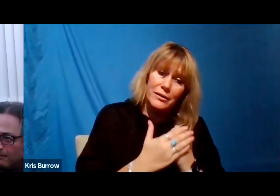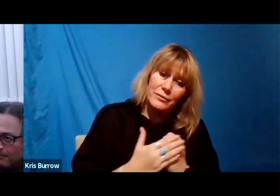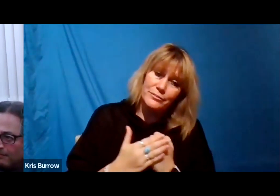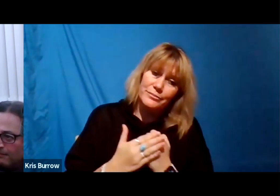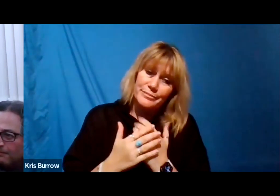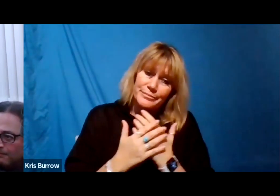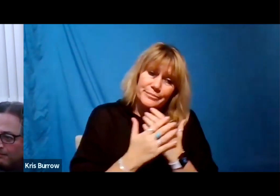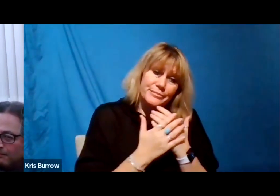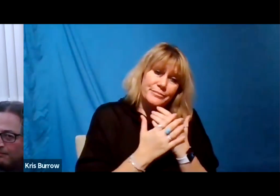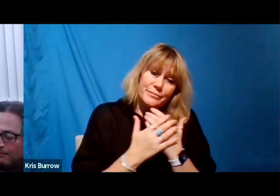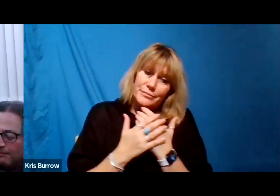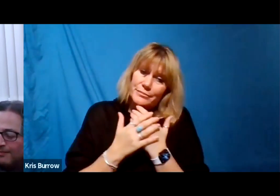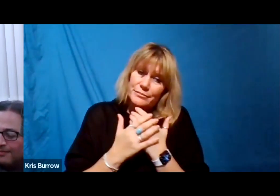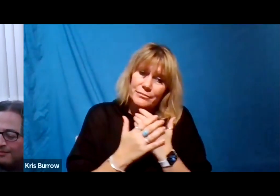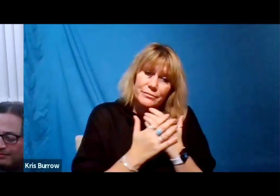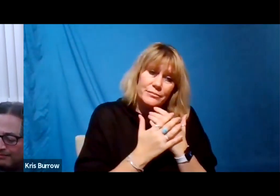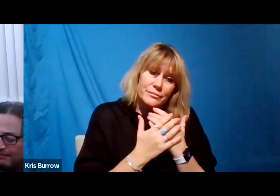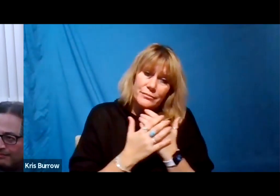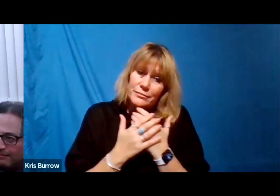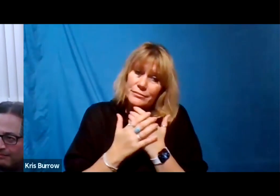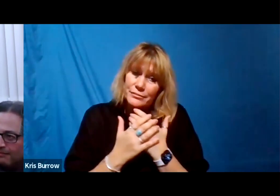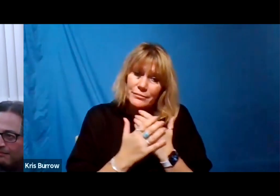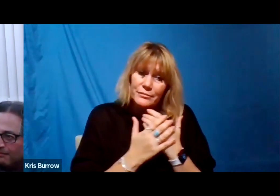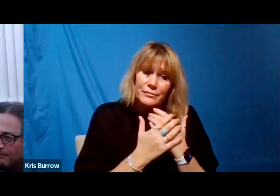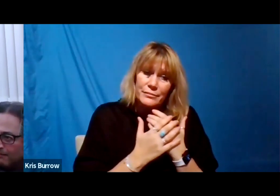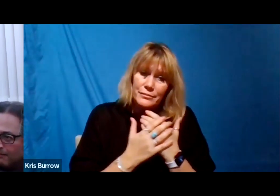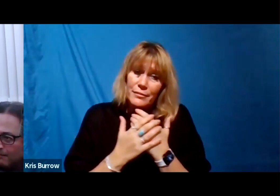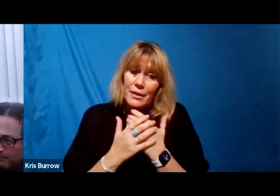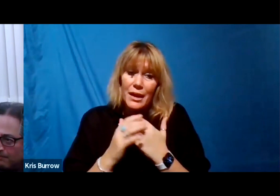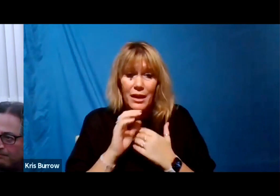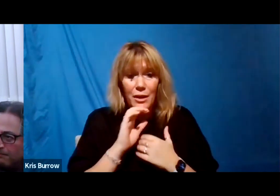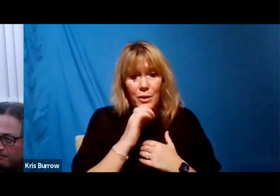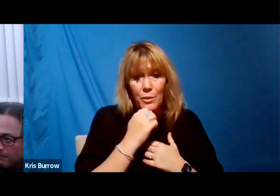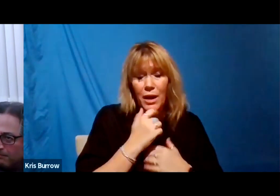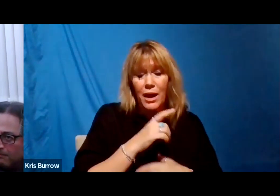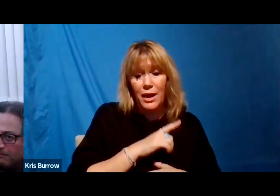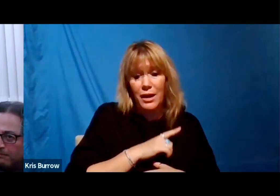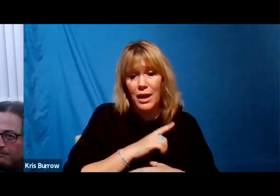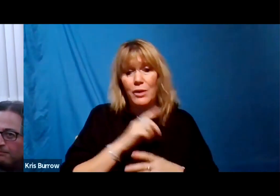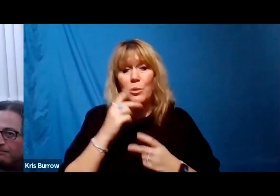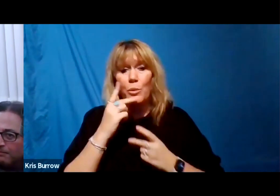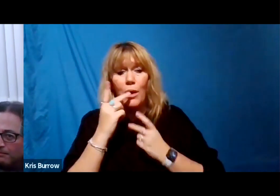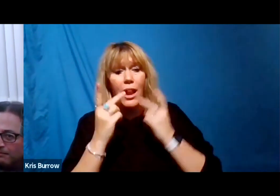to describe myself. So yes, I have a